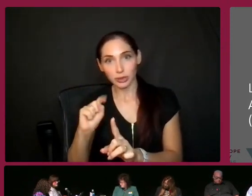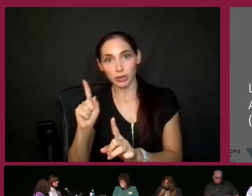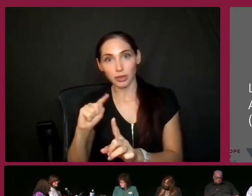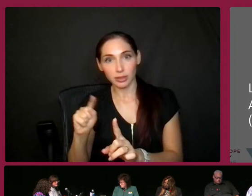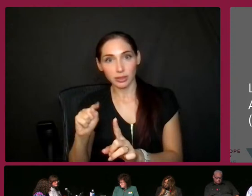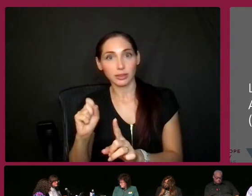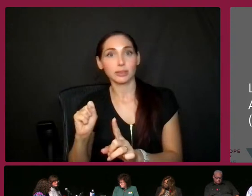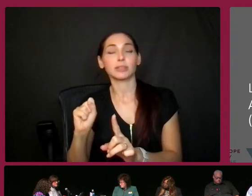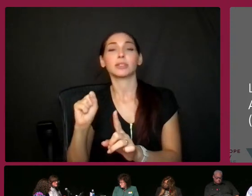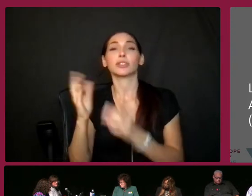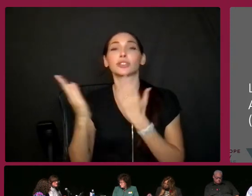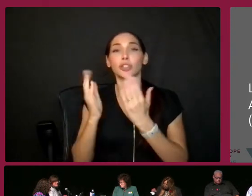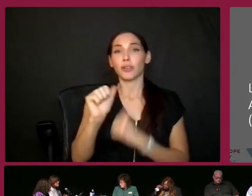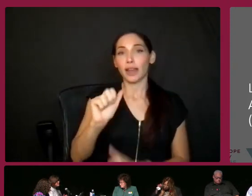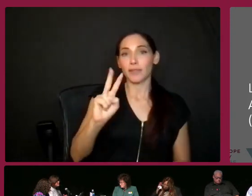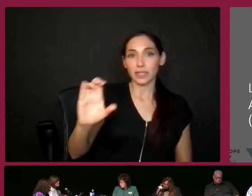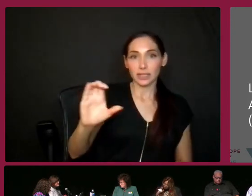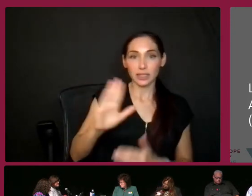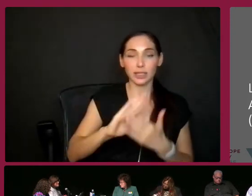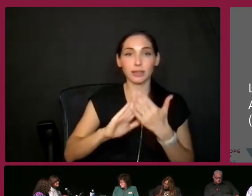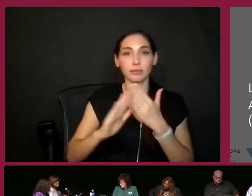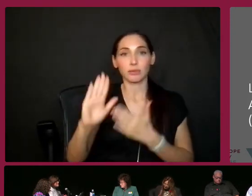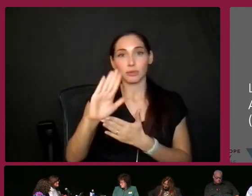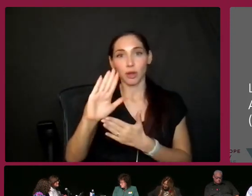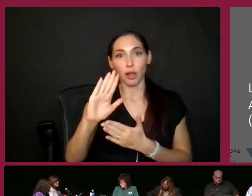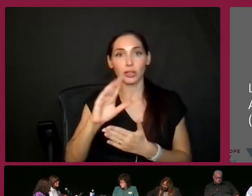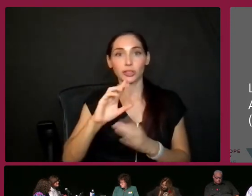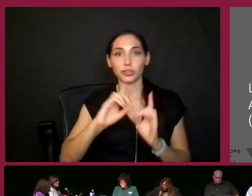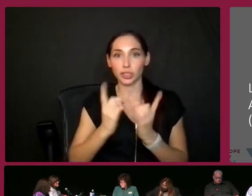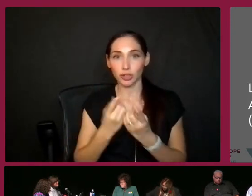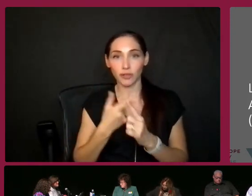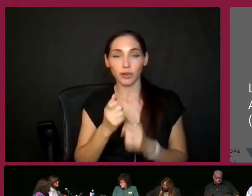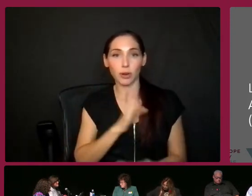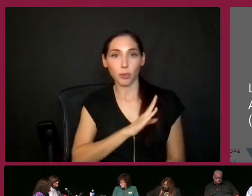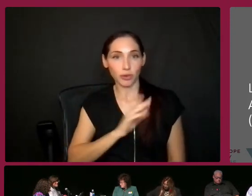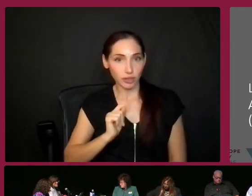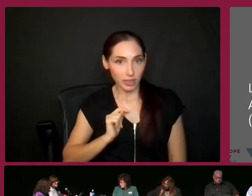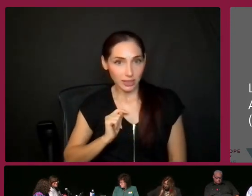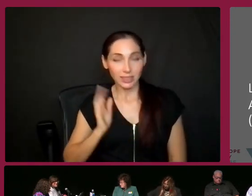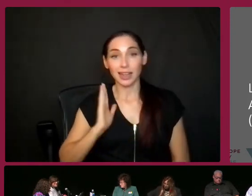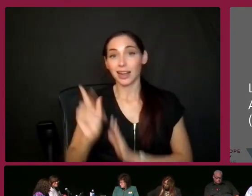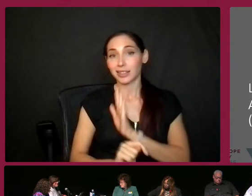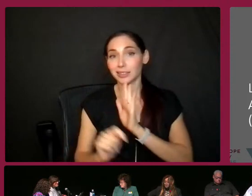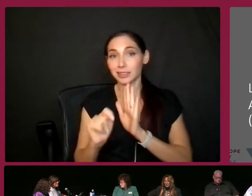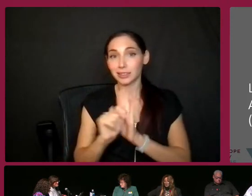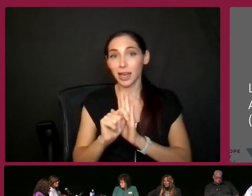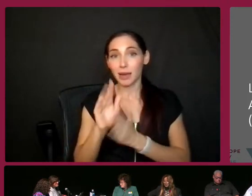Valley College District on the Board of Trustees at a time when the college faced the recession